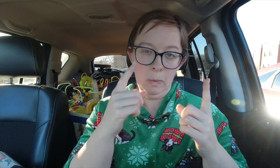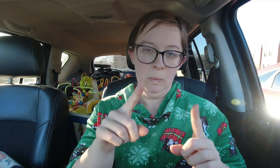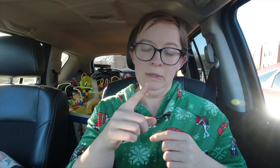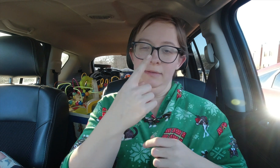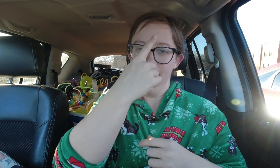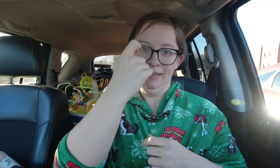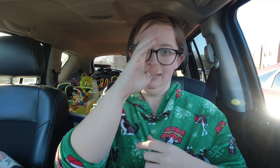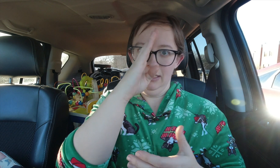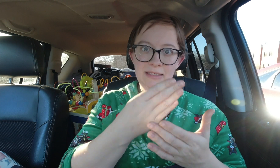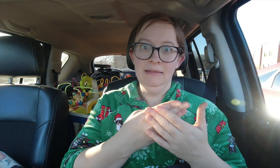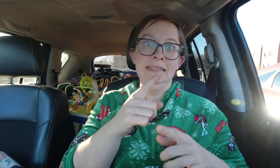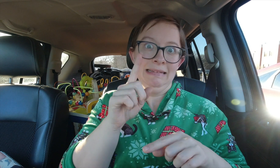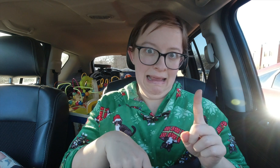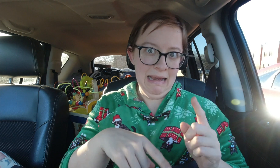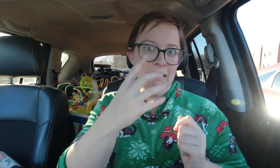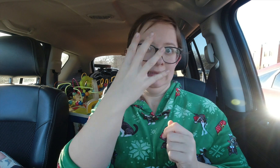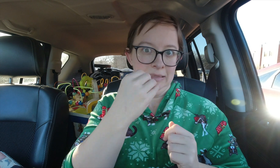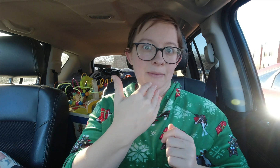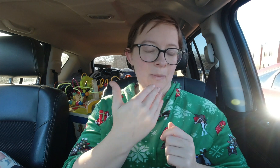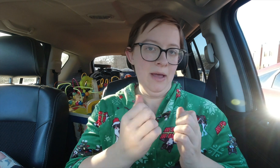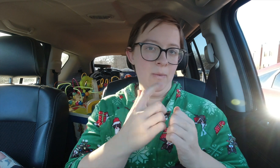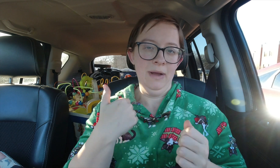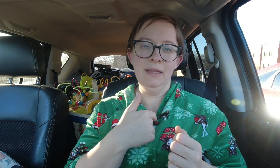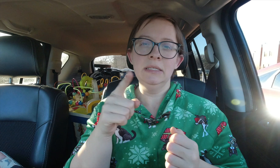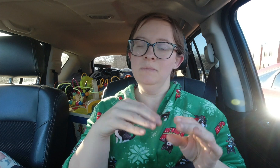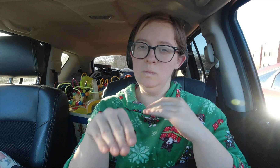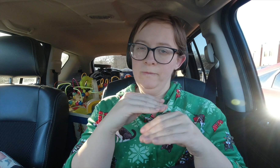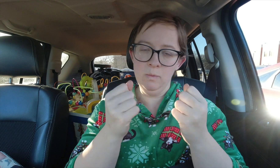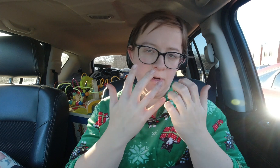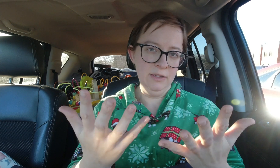For us, it does not work because my son cannot sleep well with us.